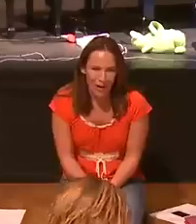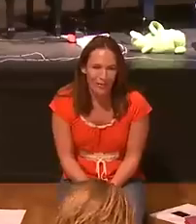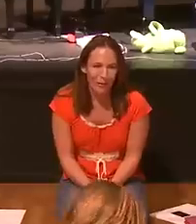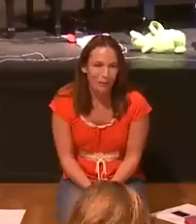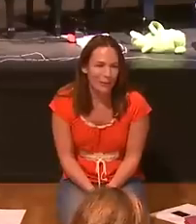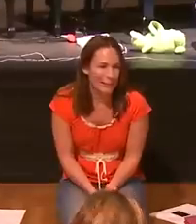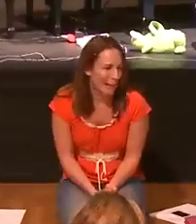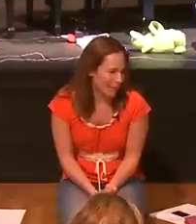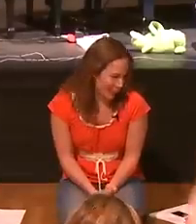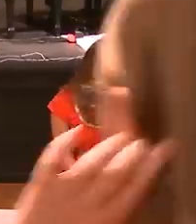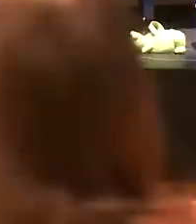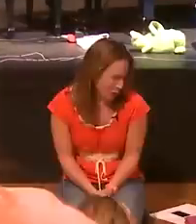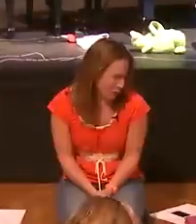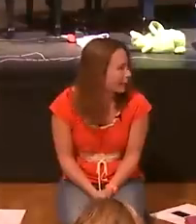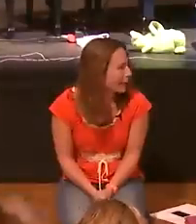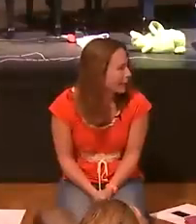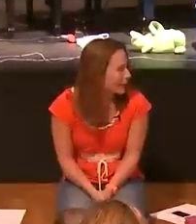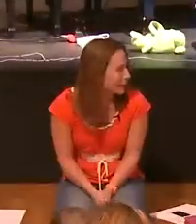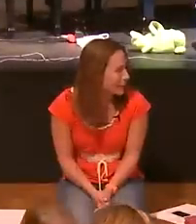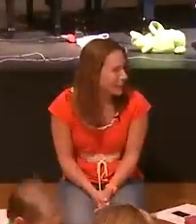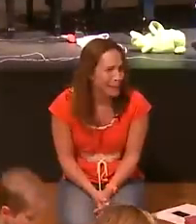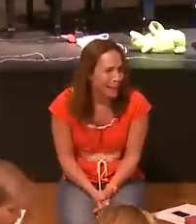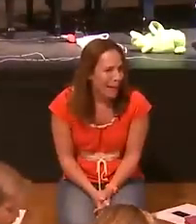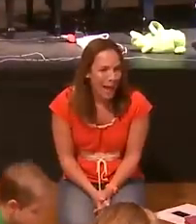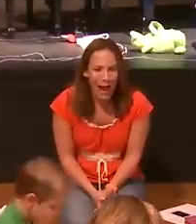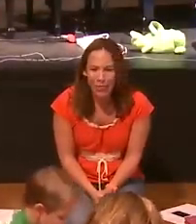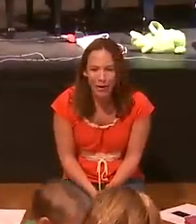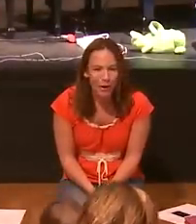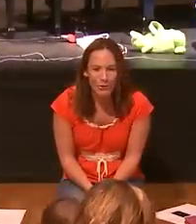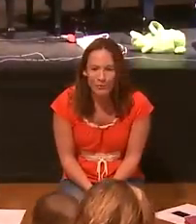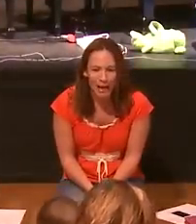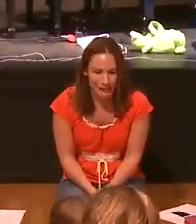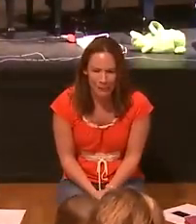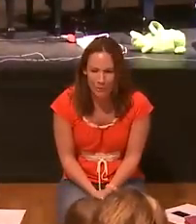We have very realistic expectations, right. Everybody's at their own phase.